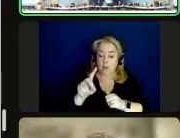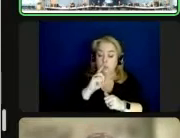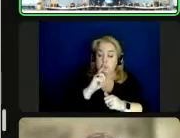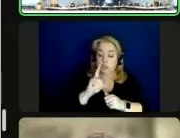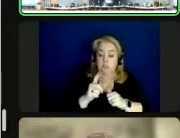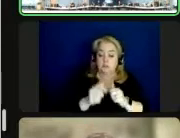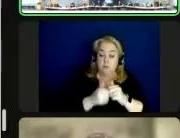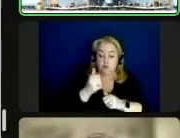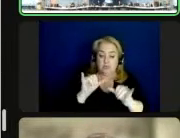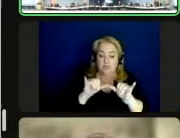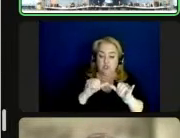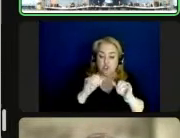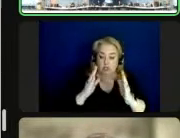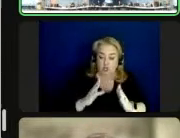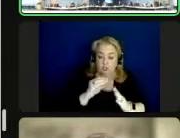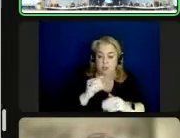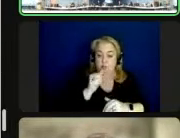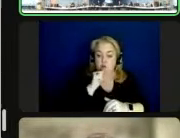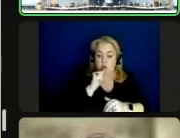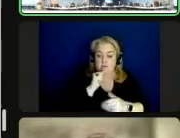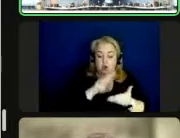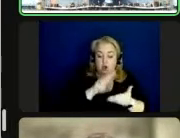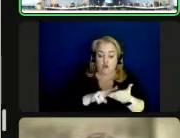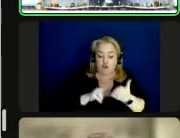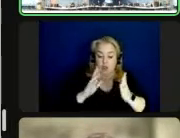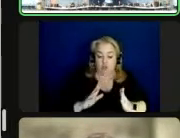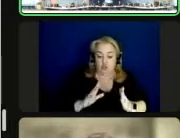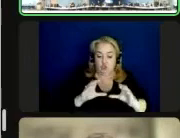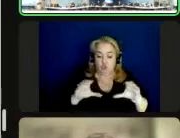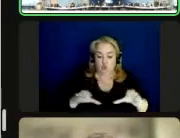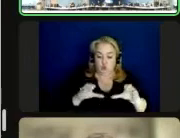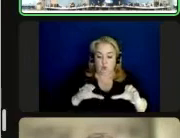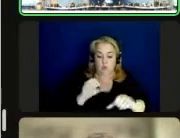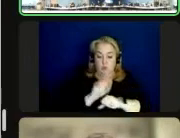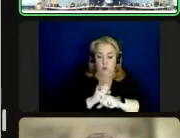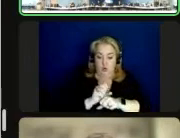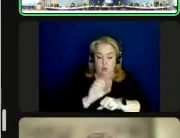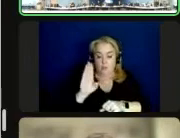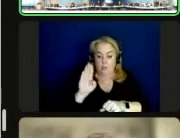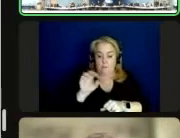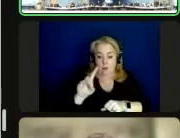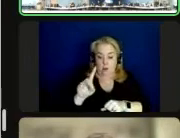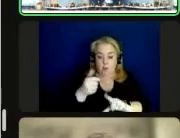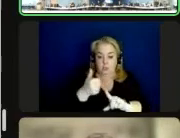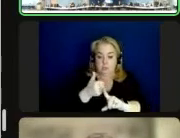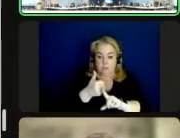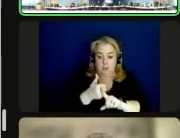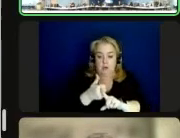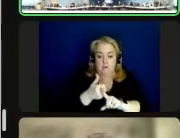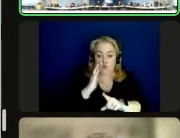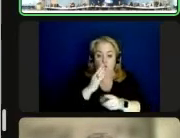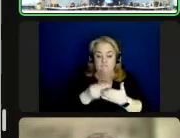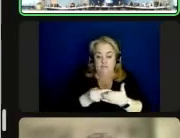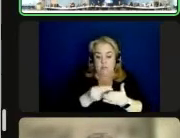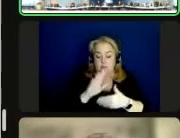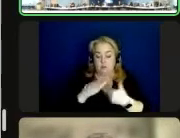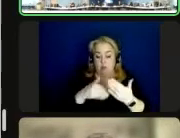THE WORK? INTERESTING QUESTION. WELL, ACTUALLY WITH THE BOND